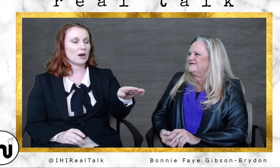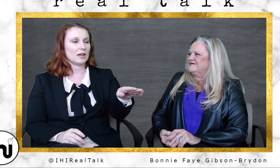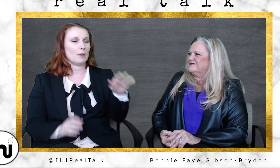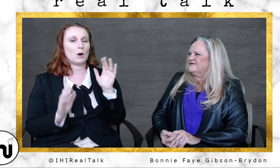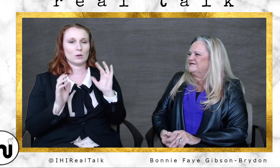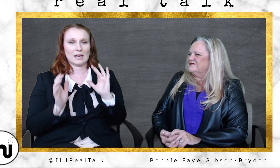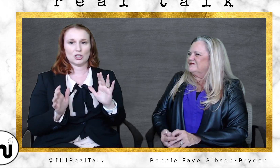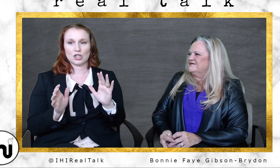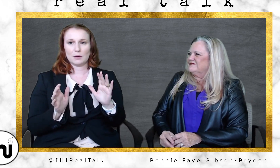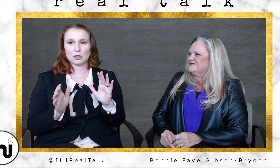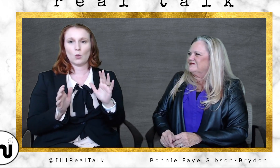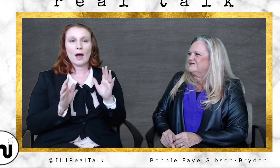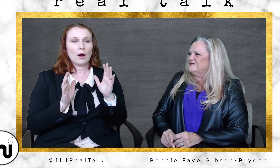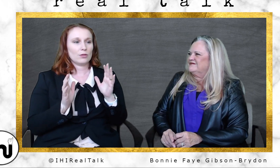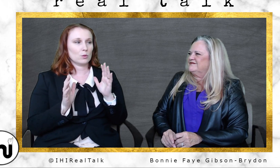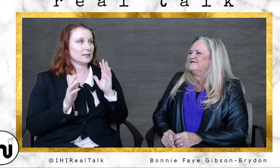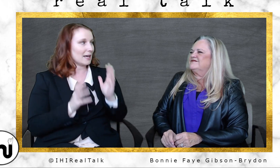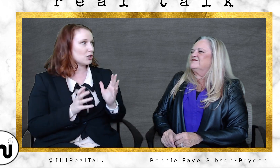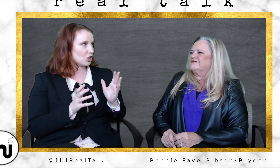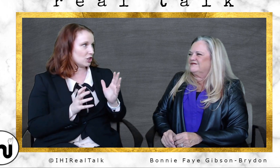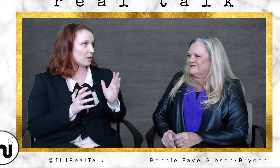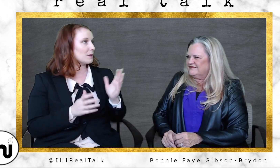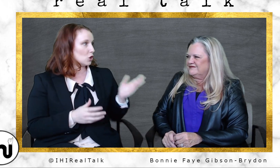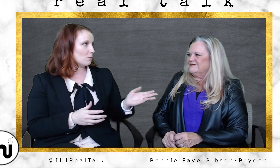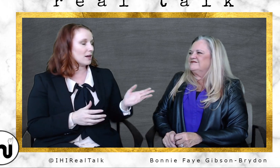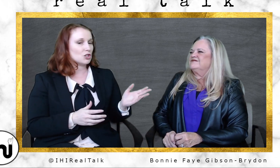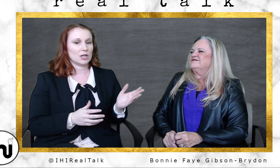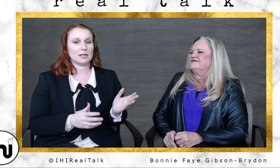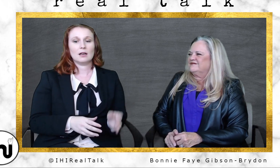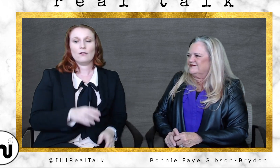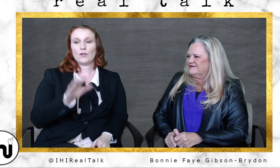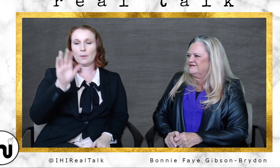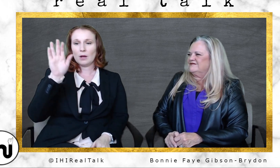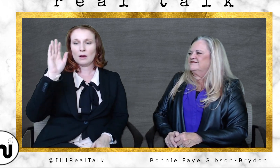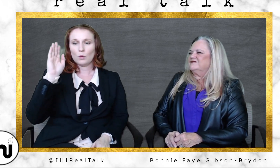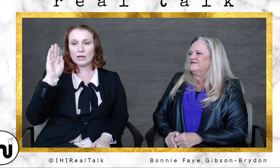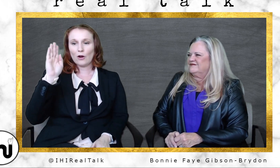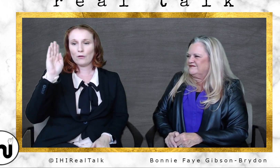about relationships. So the relationship that you mentioned from we go from our